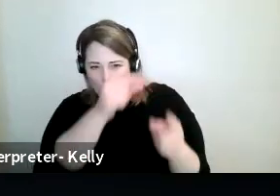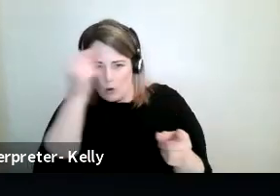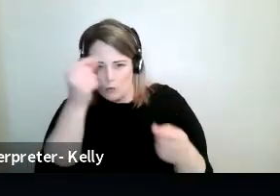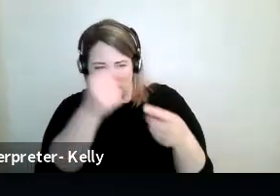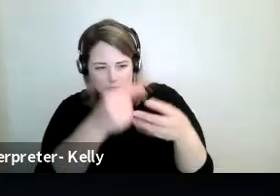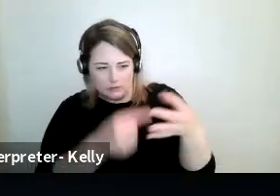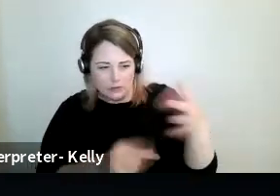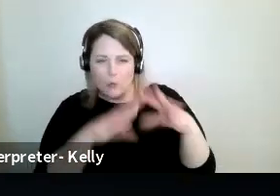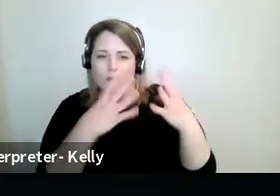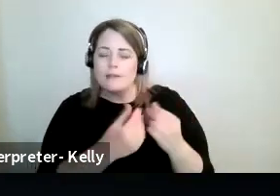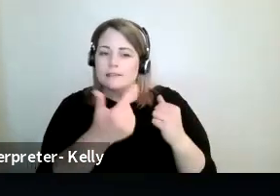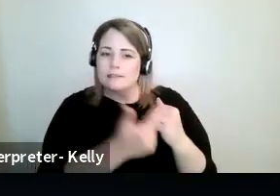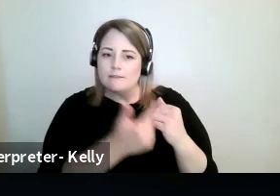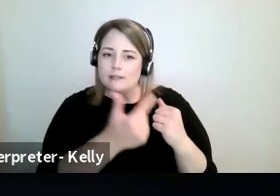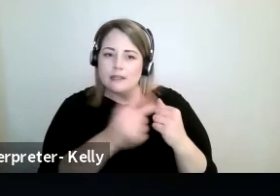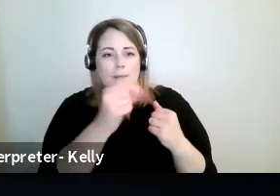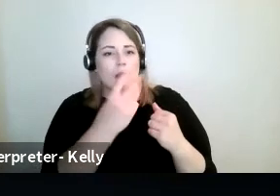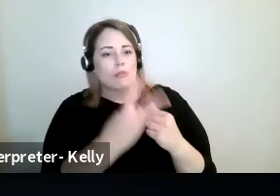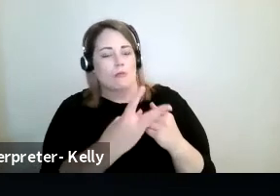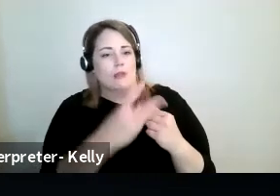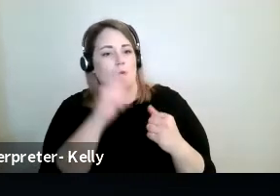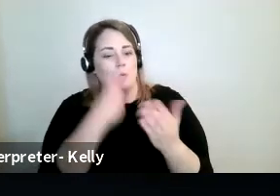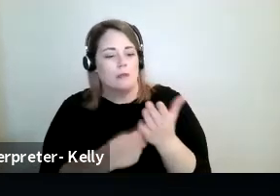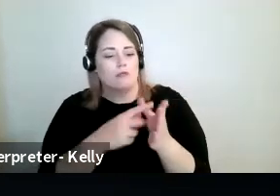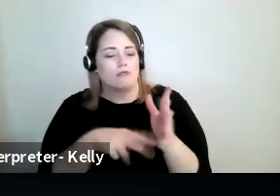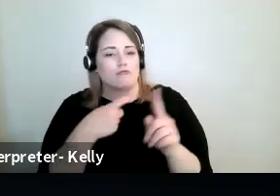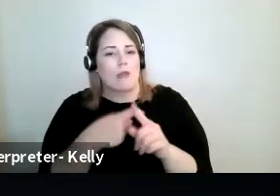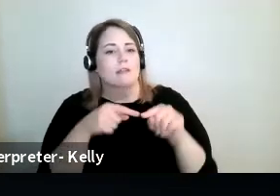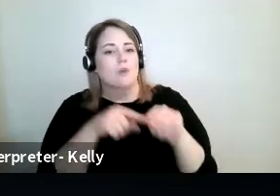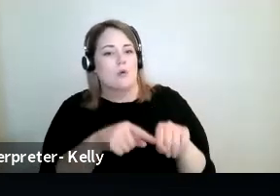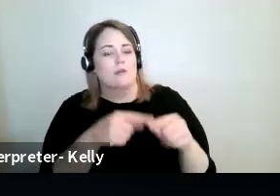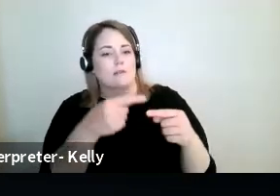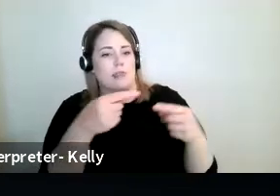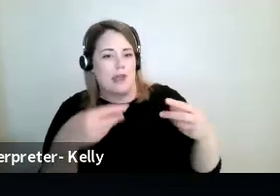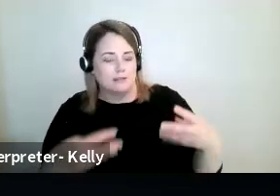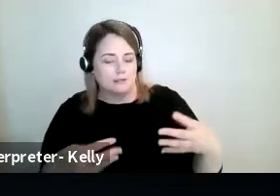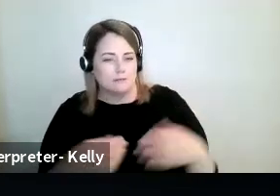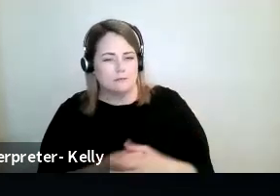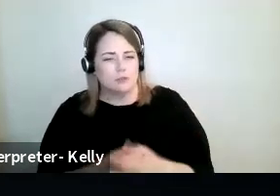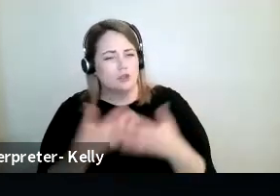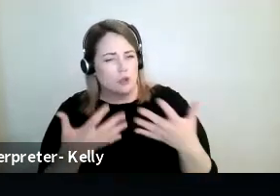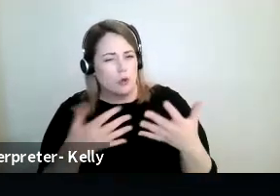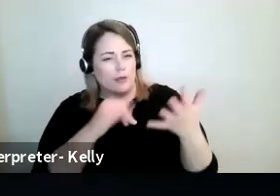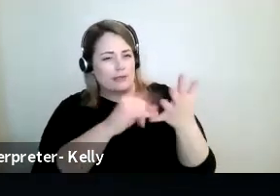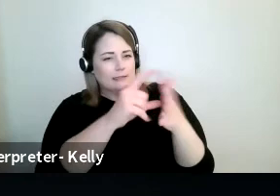three that you will be ranked on. How do they actually trickle down to the practice level?